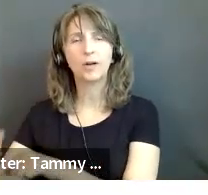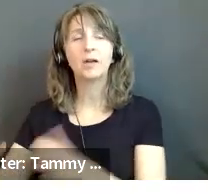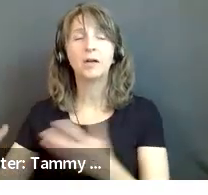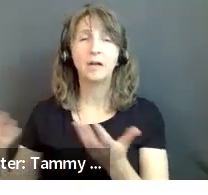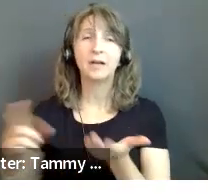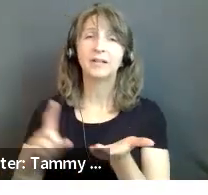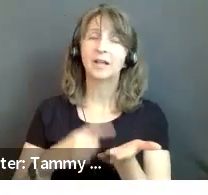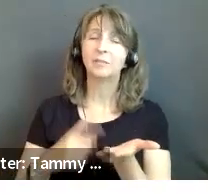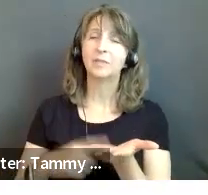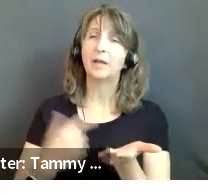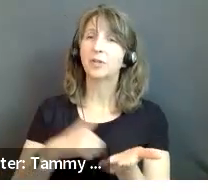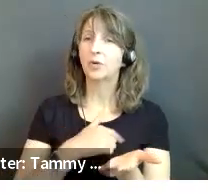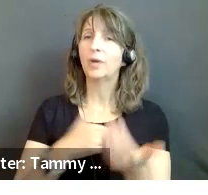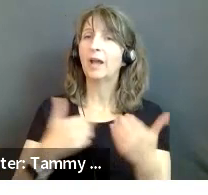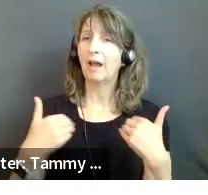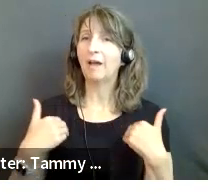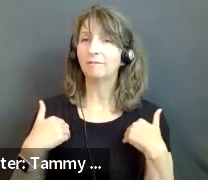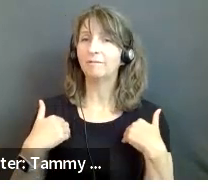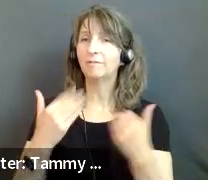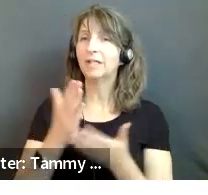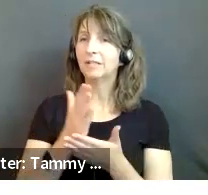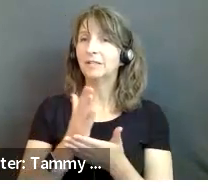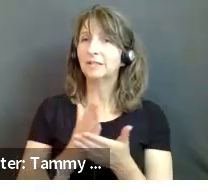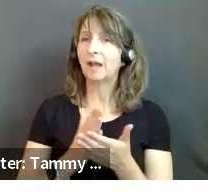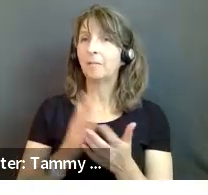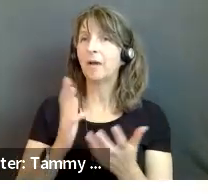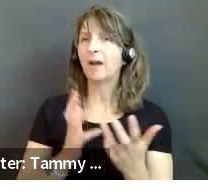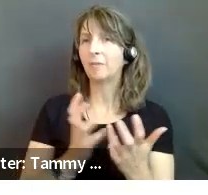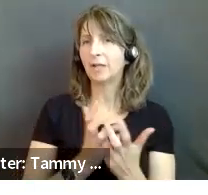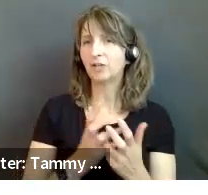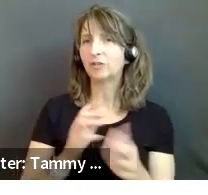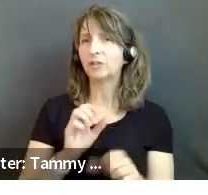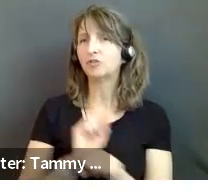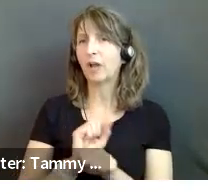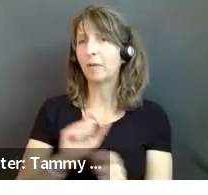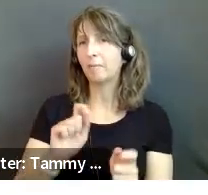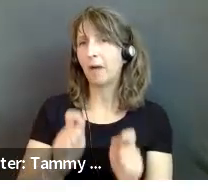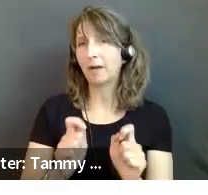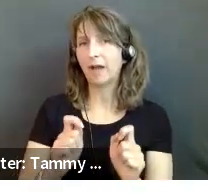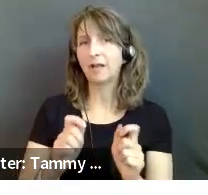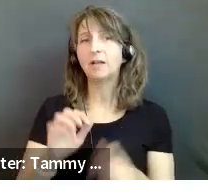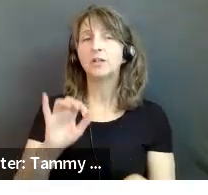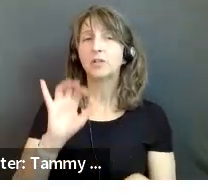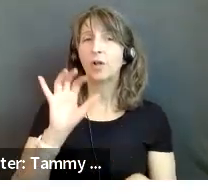We do get some extra help from people from time to time. So this is a way of accounting for that.